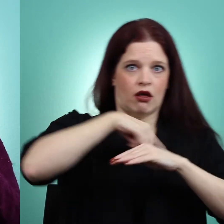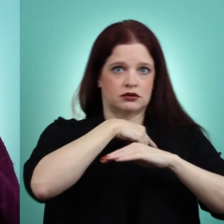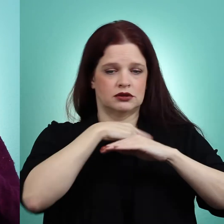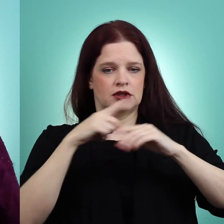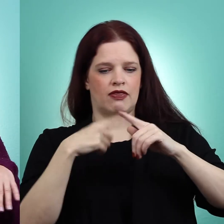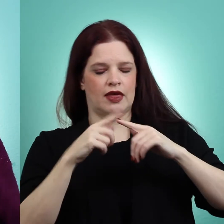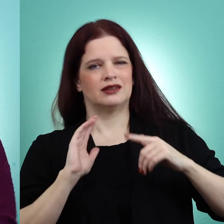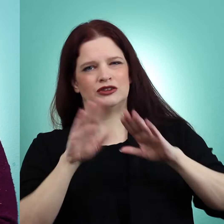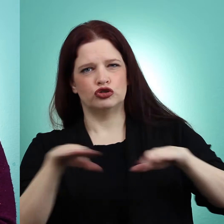be above our children.